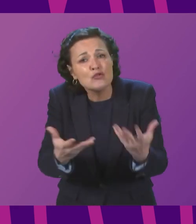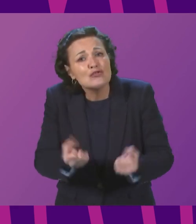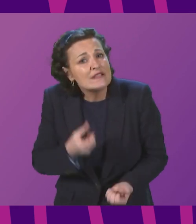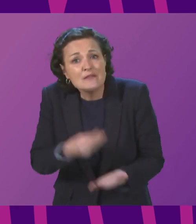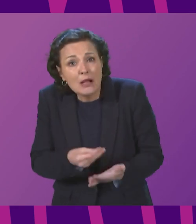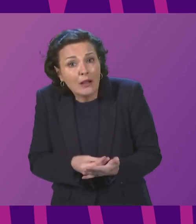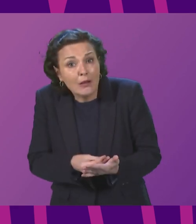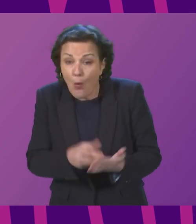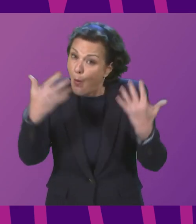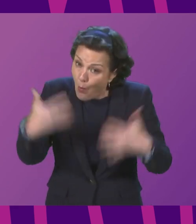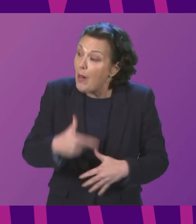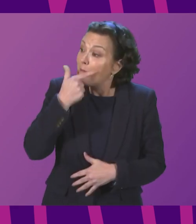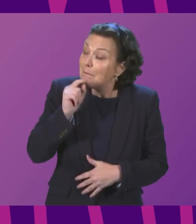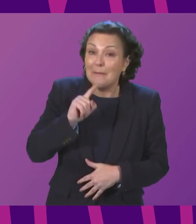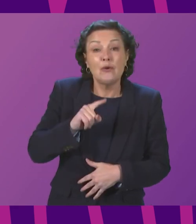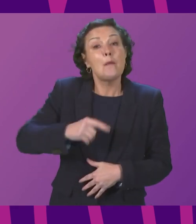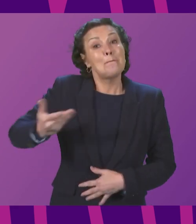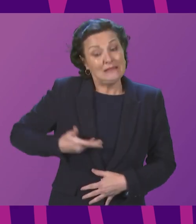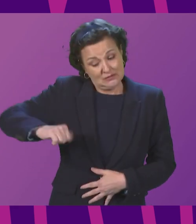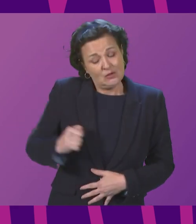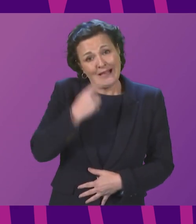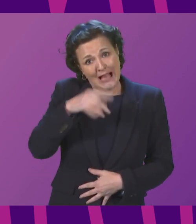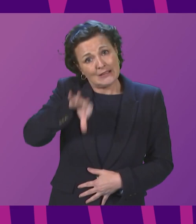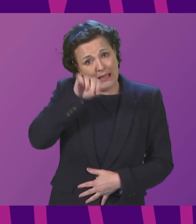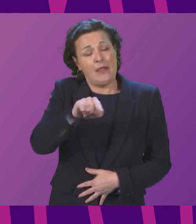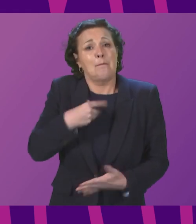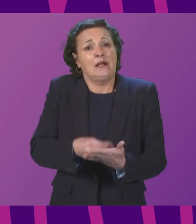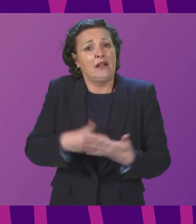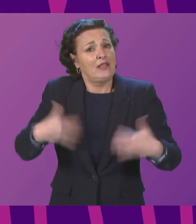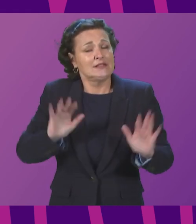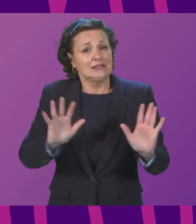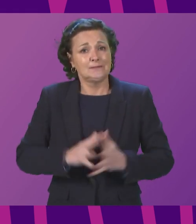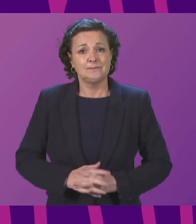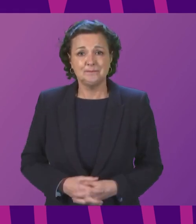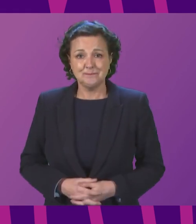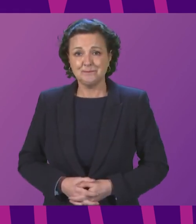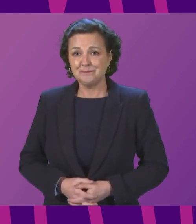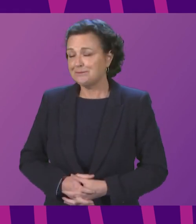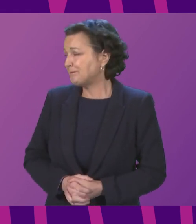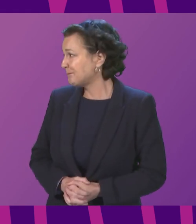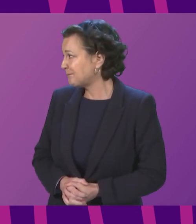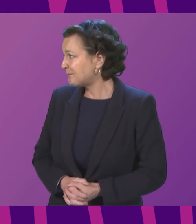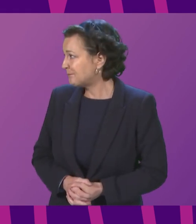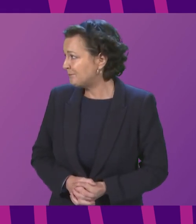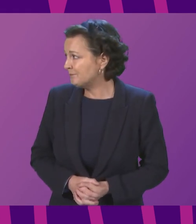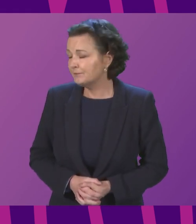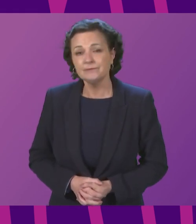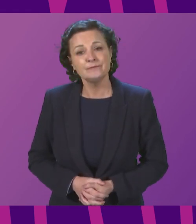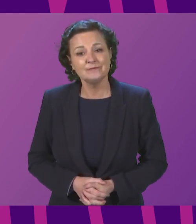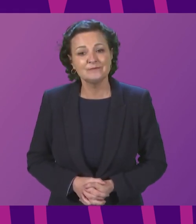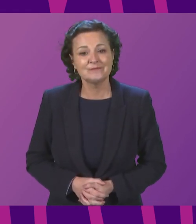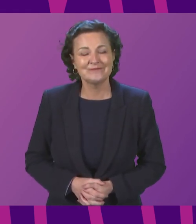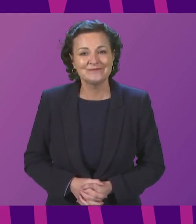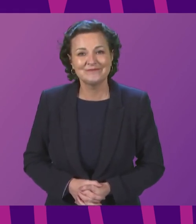available.